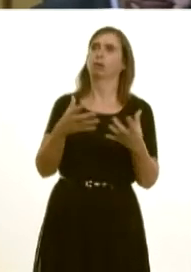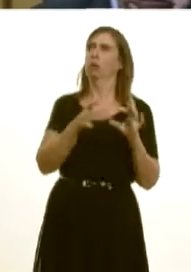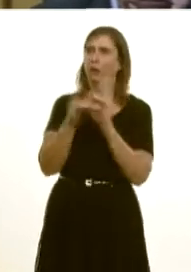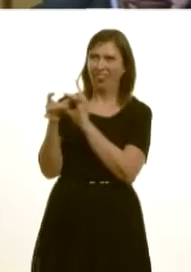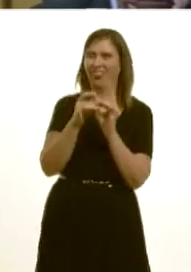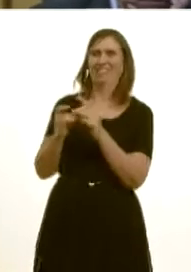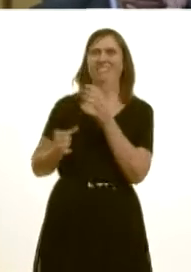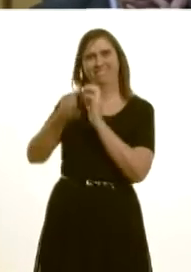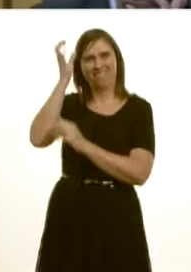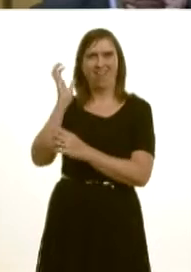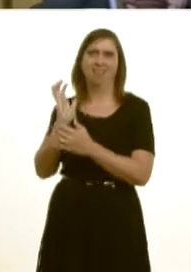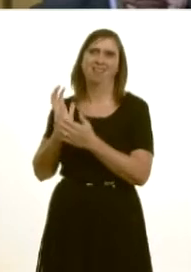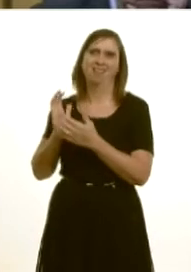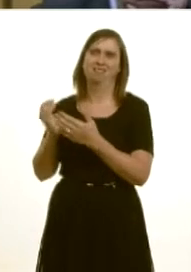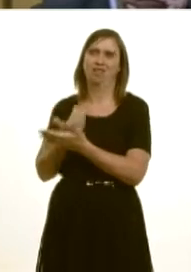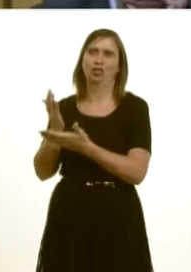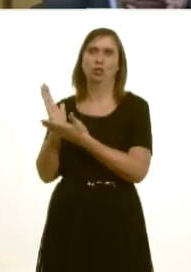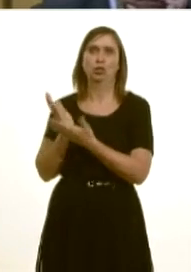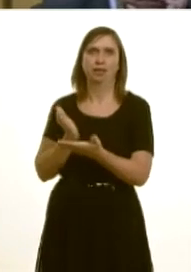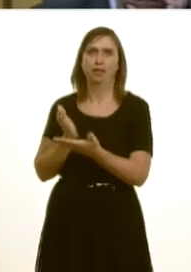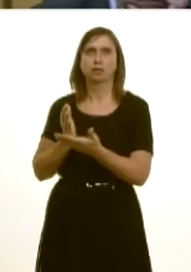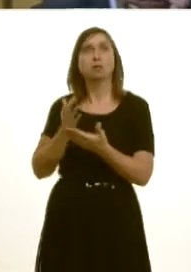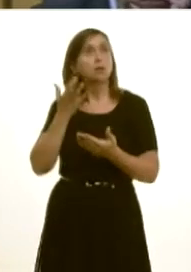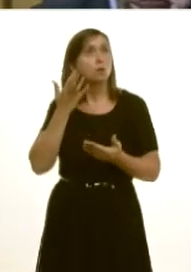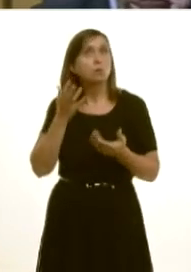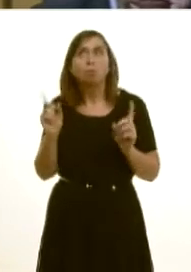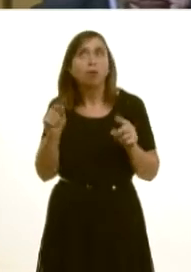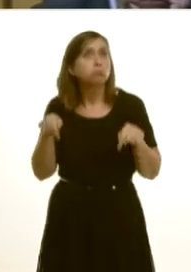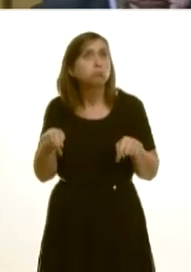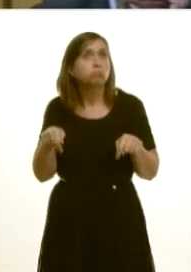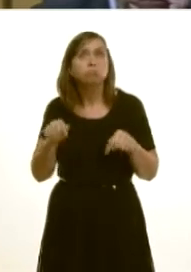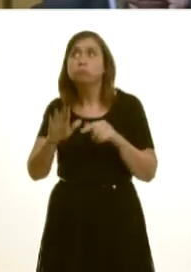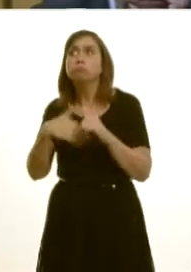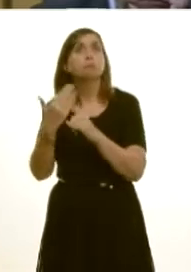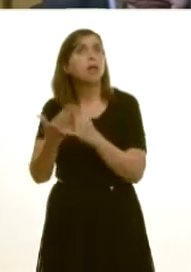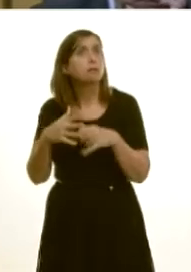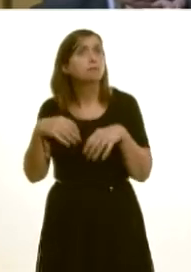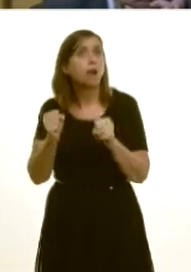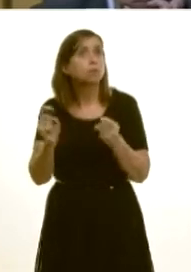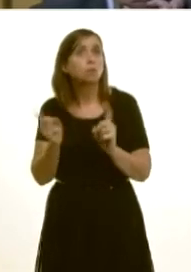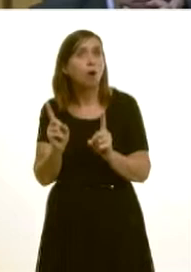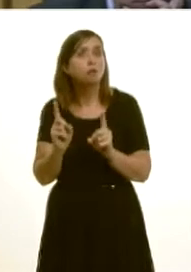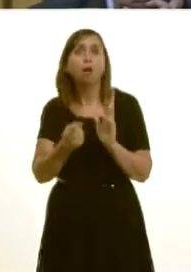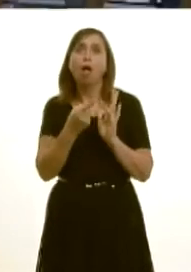services, but where are we up to and when will we find out what it concluded, and what involvement has Firebrake and other third sector bodies played in this?